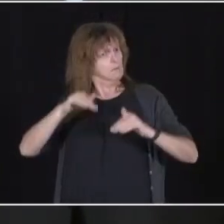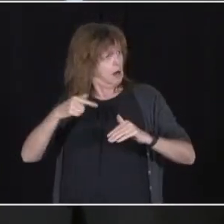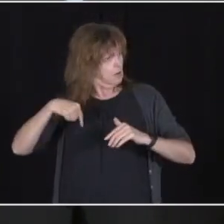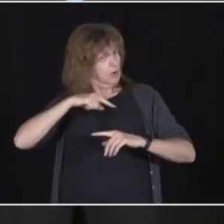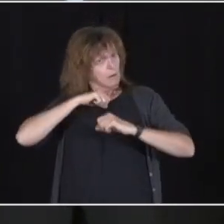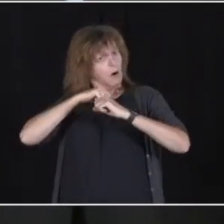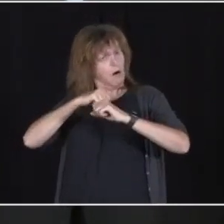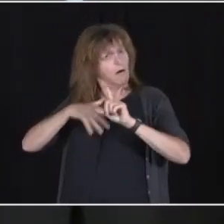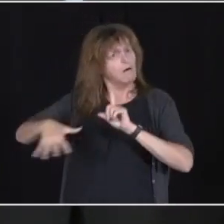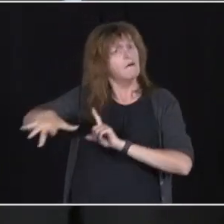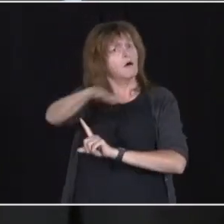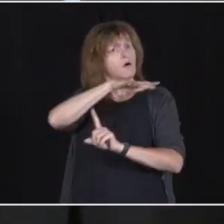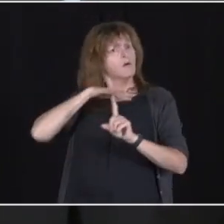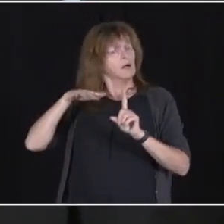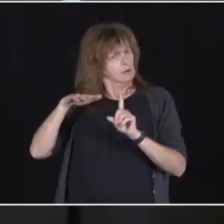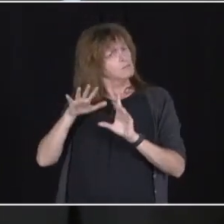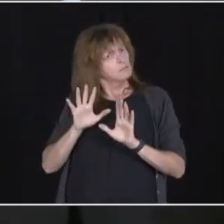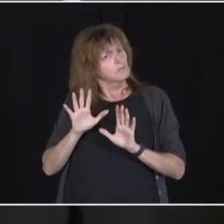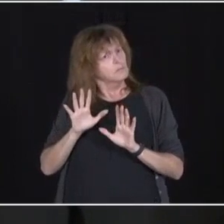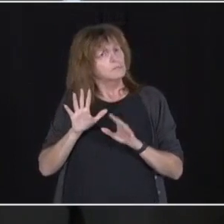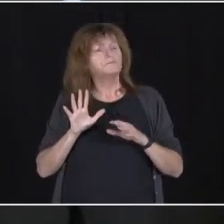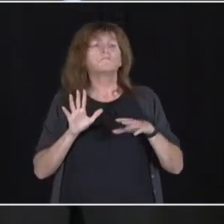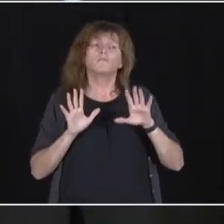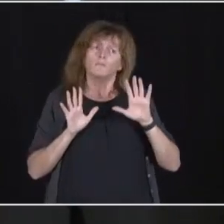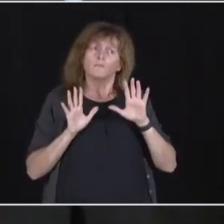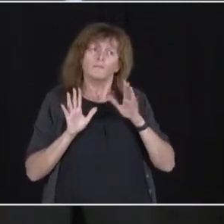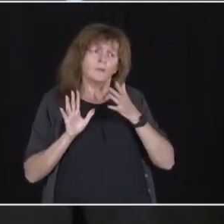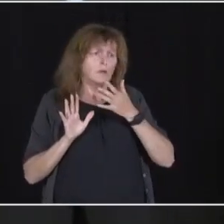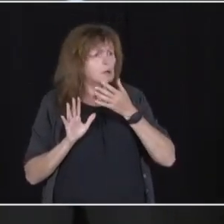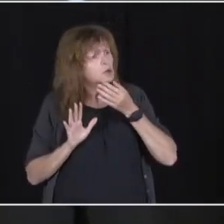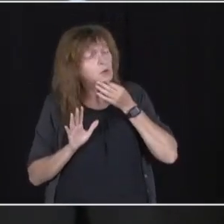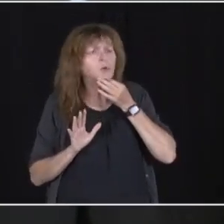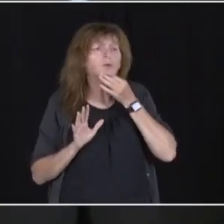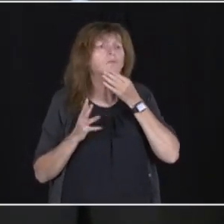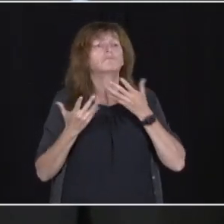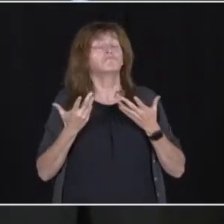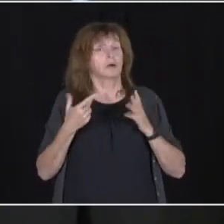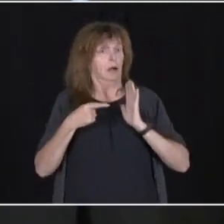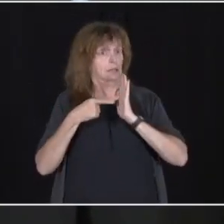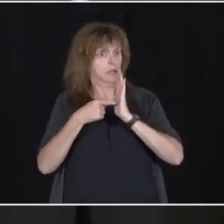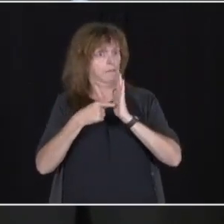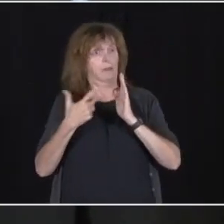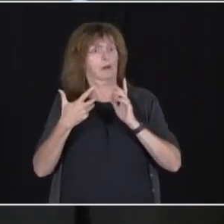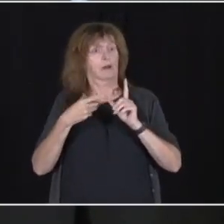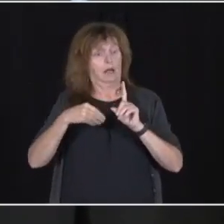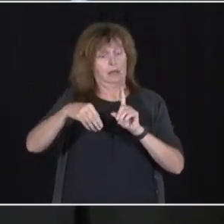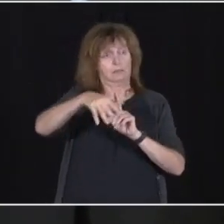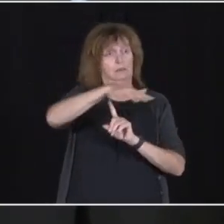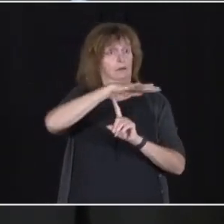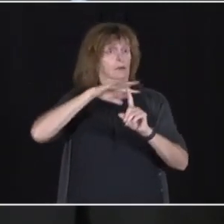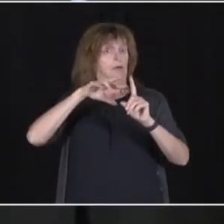to protectionist pieces of the environment that all Ontarians would expect. But at the same time, we have heard from a lot of